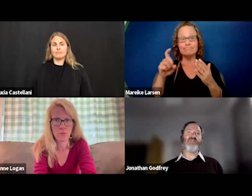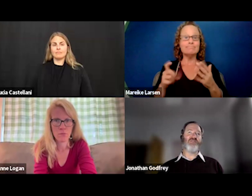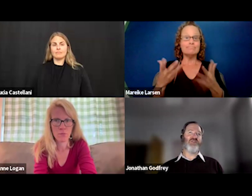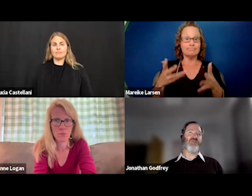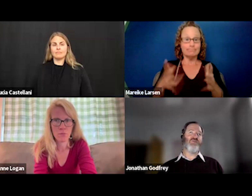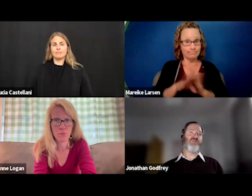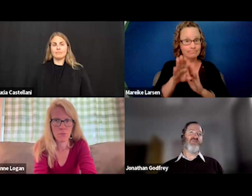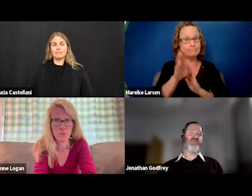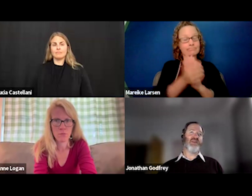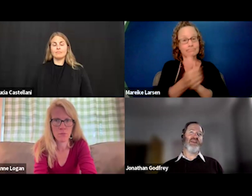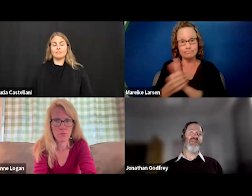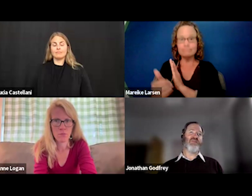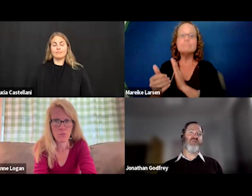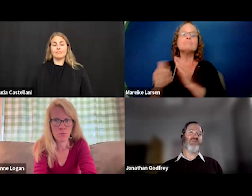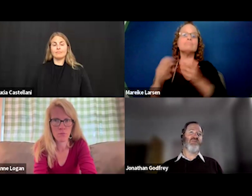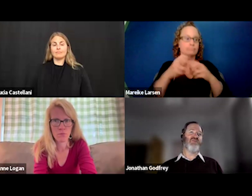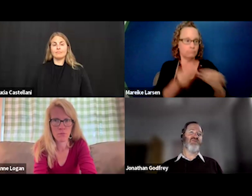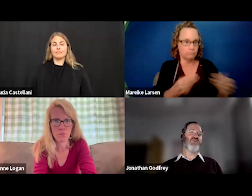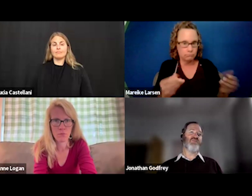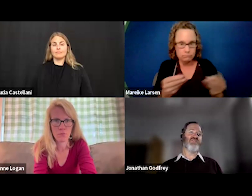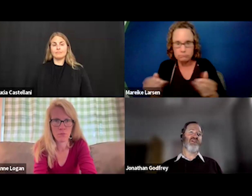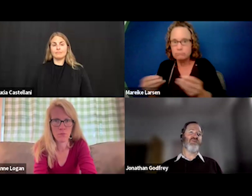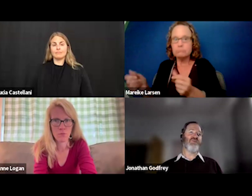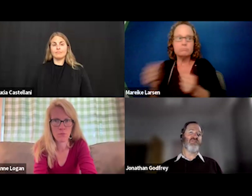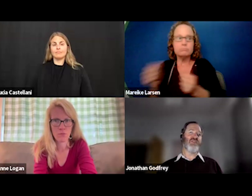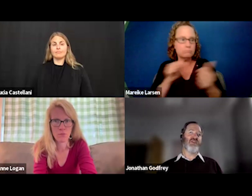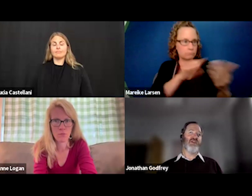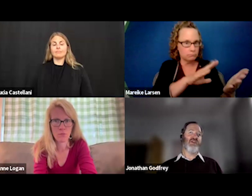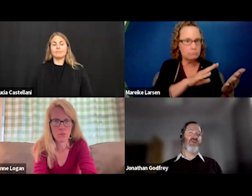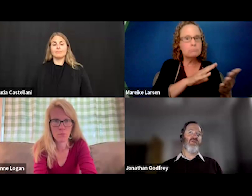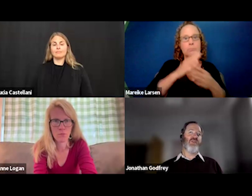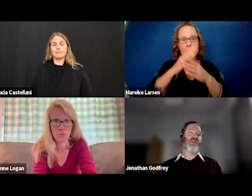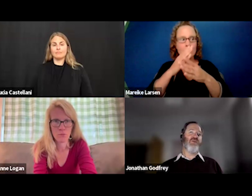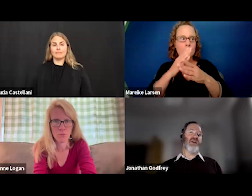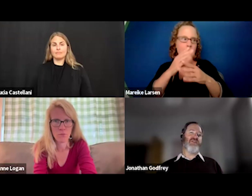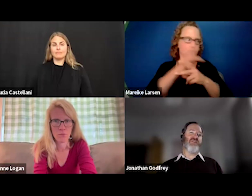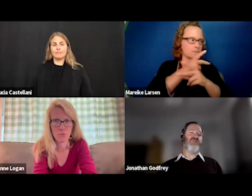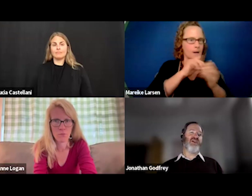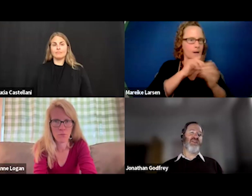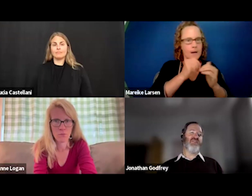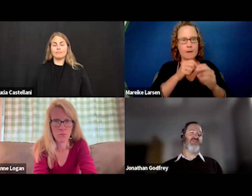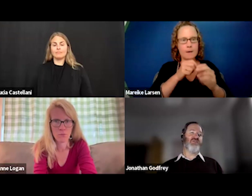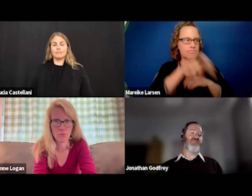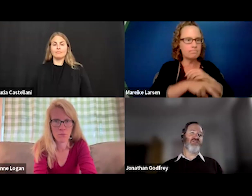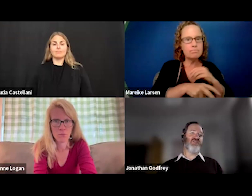to solve many of the problems for themselves or know how to find the solutions.